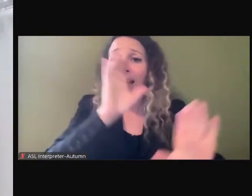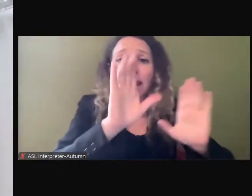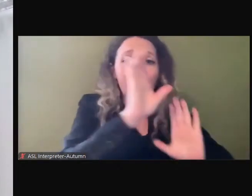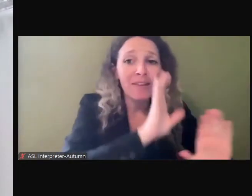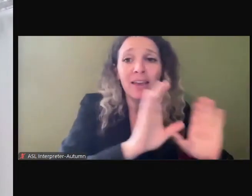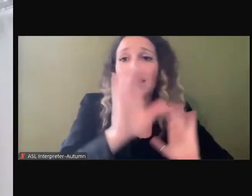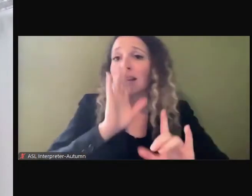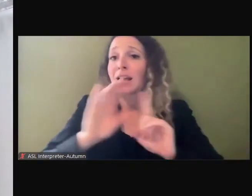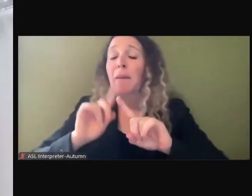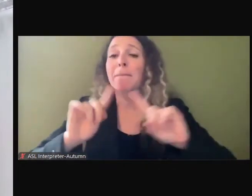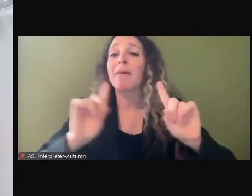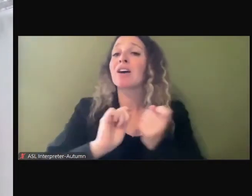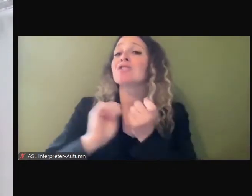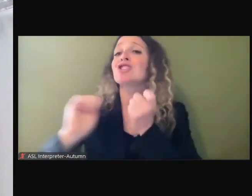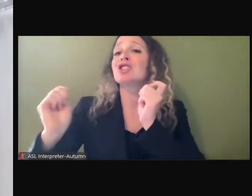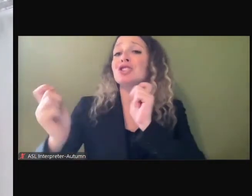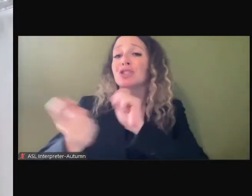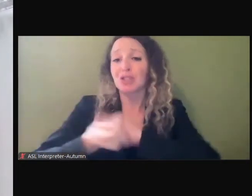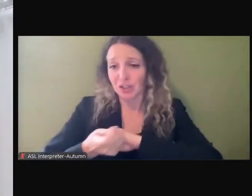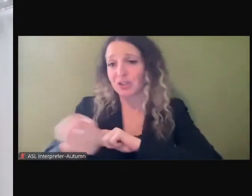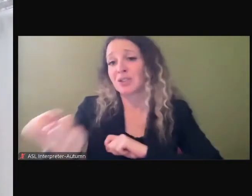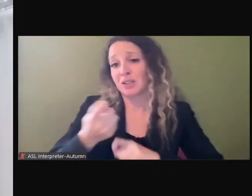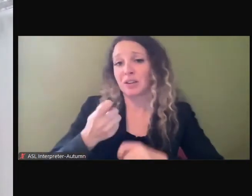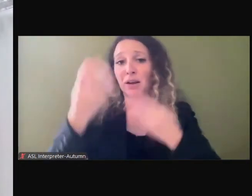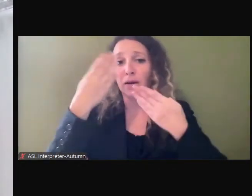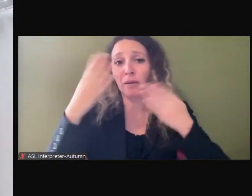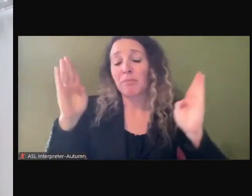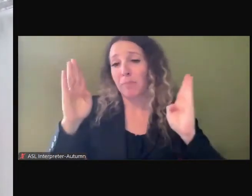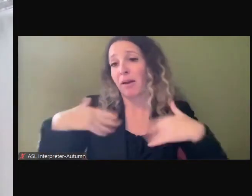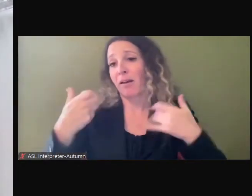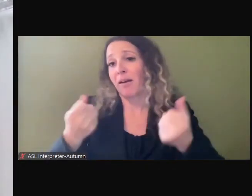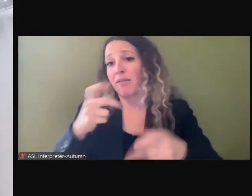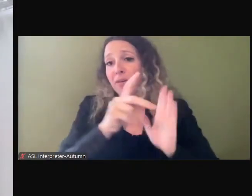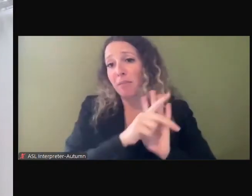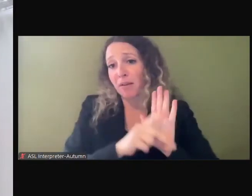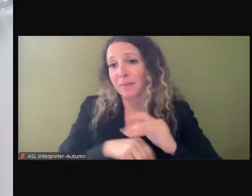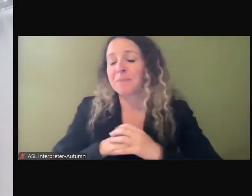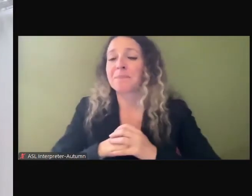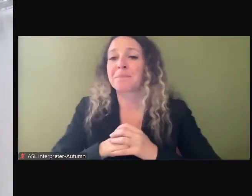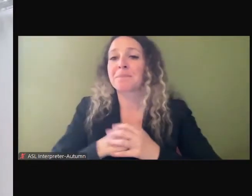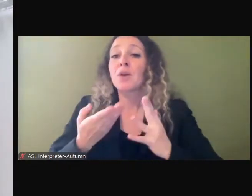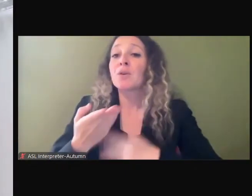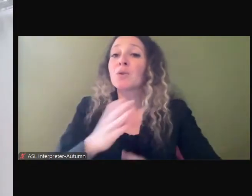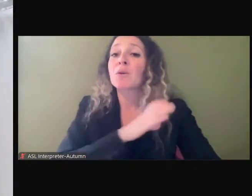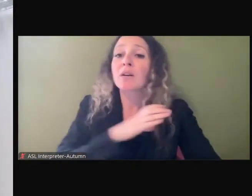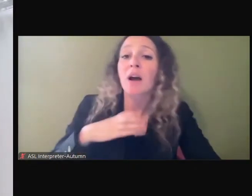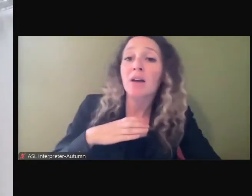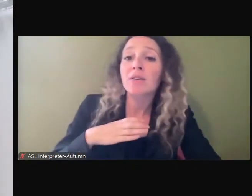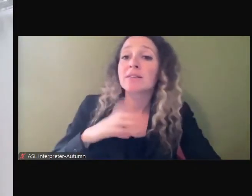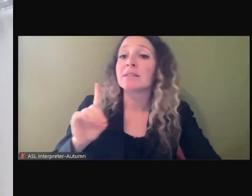also shaping the landscape of telehealth policy. Through concerted efforts with Congress, the DEA,